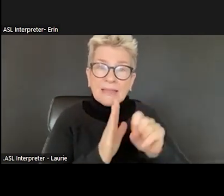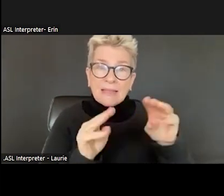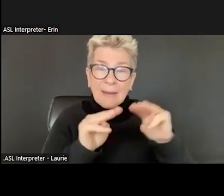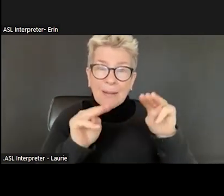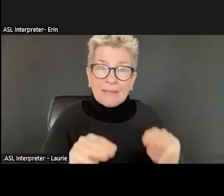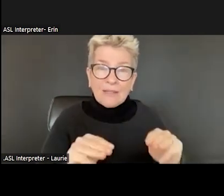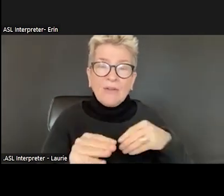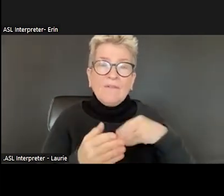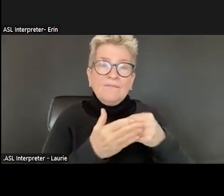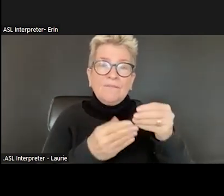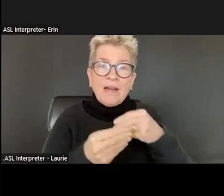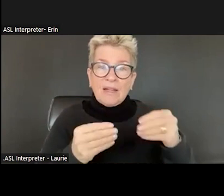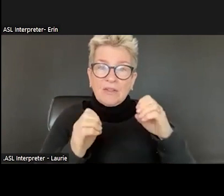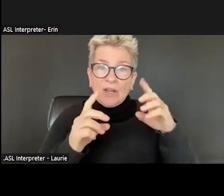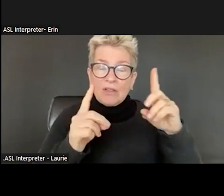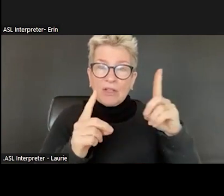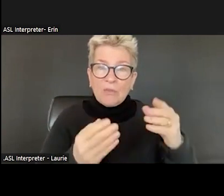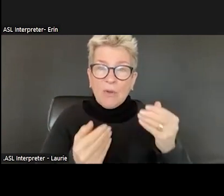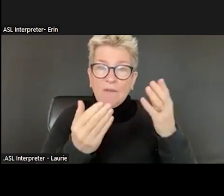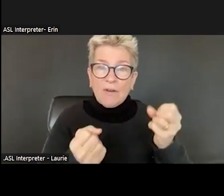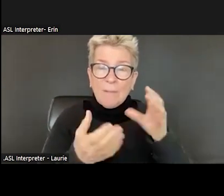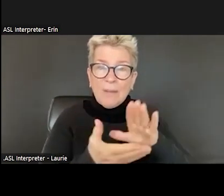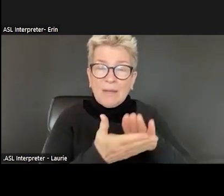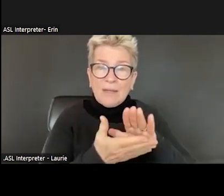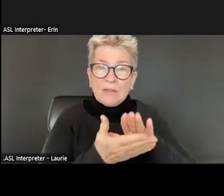in many schools but not required; and we looked at what happened there and